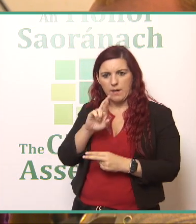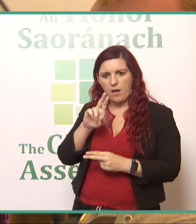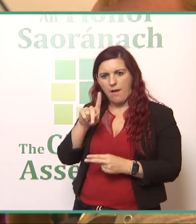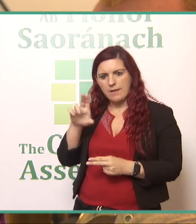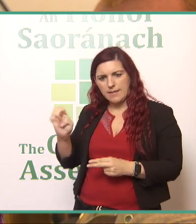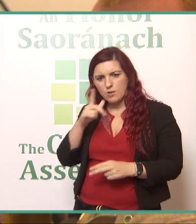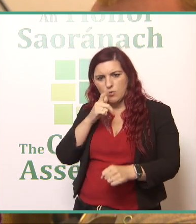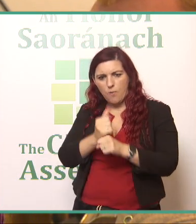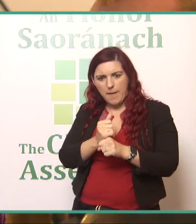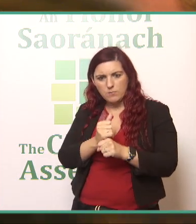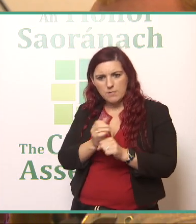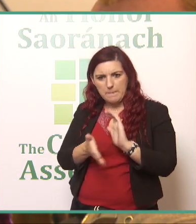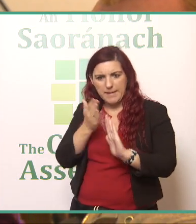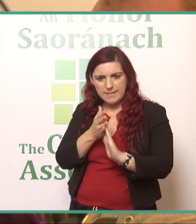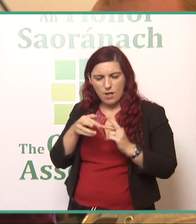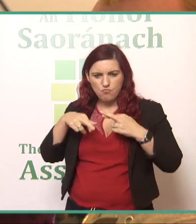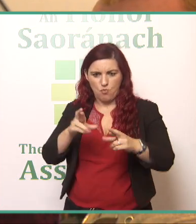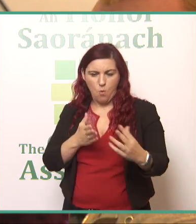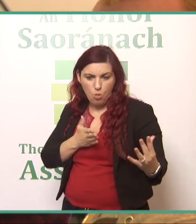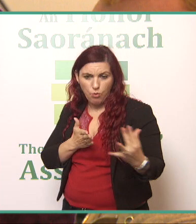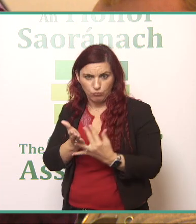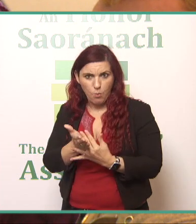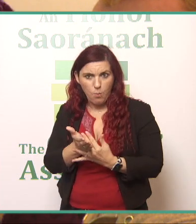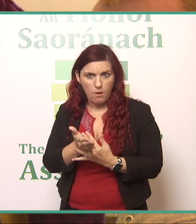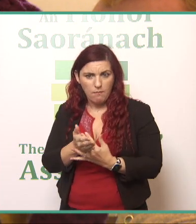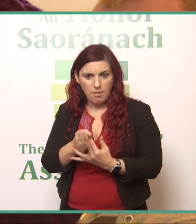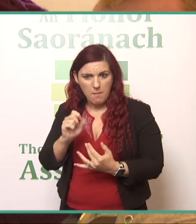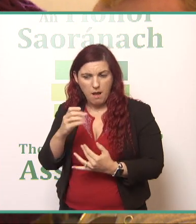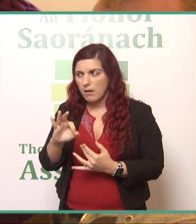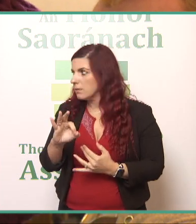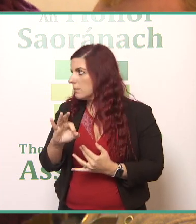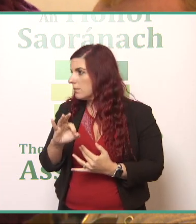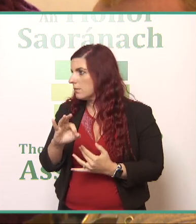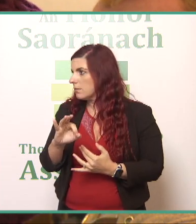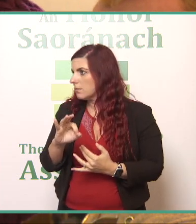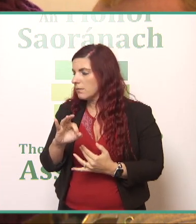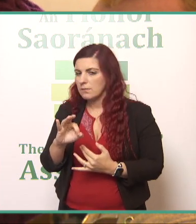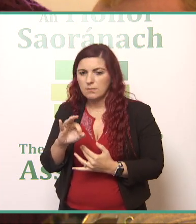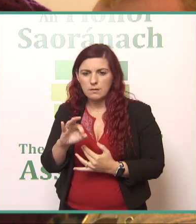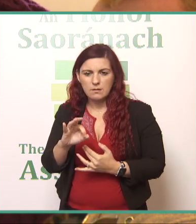a mouse abroad through it so with the engagement of the curlers and whatnot we're just wondering